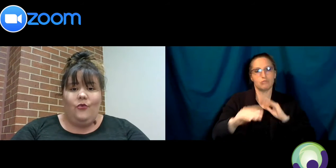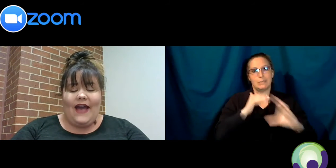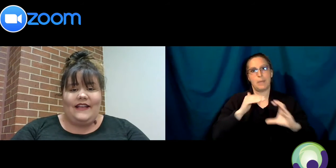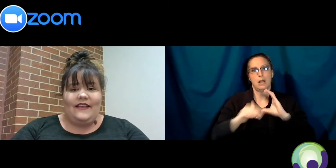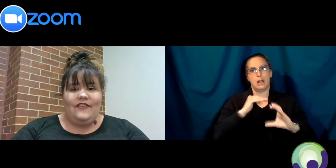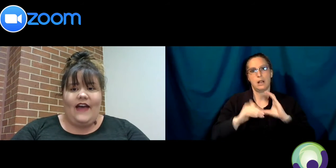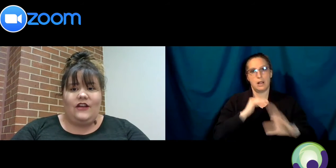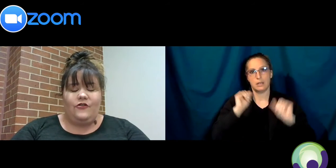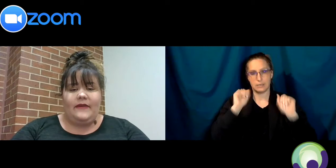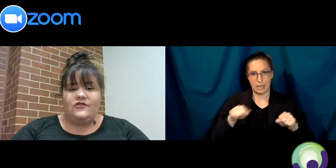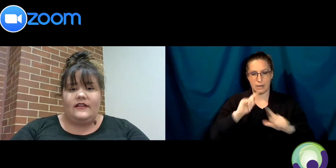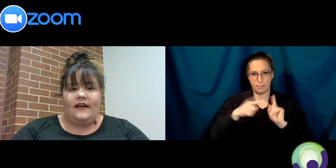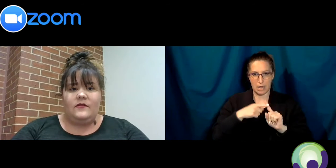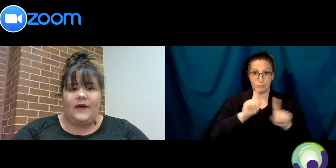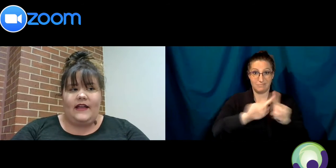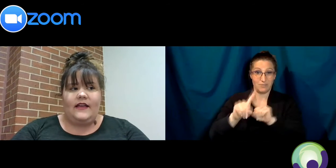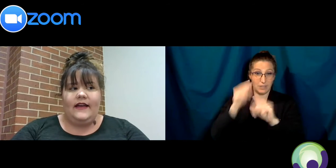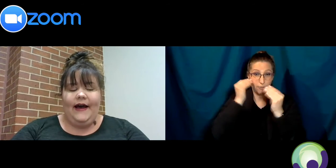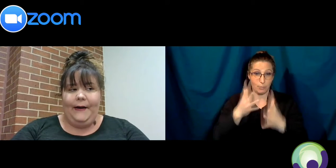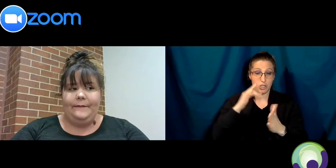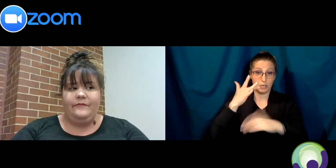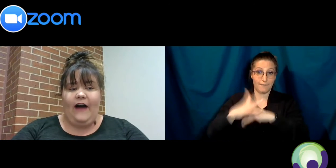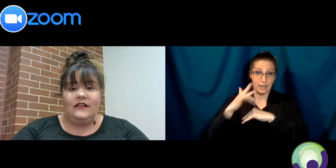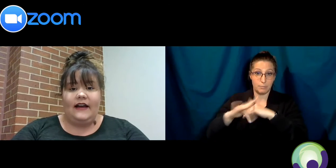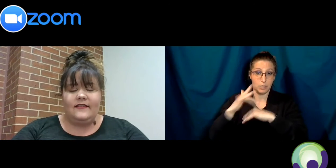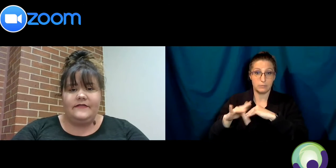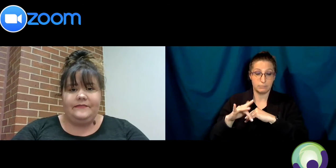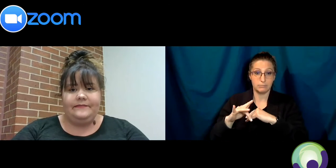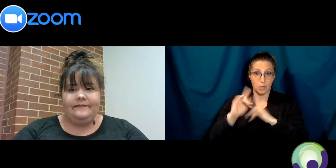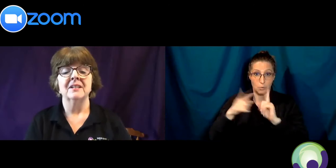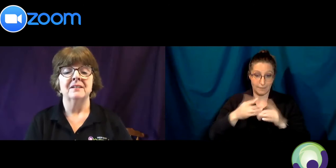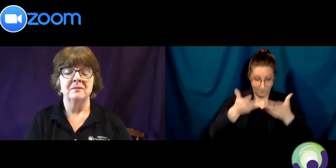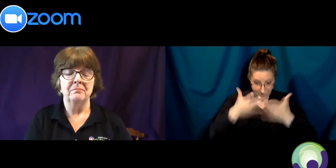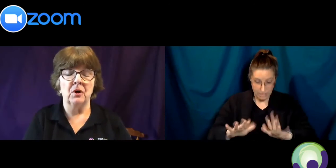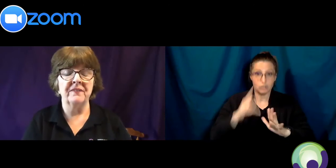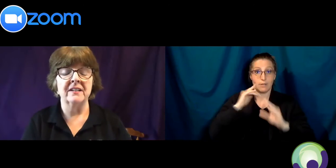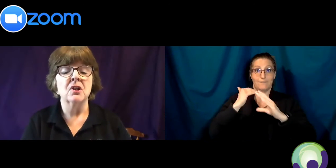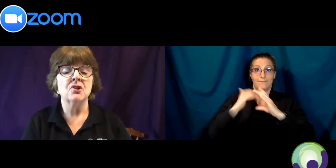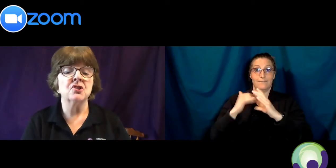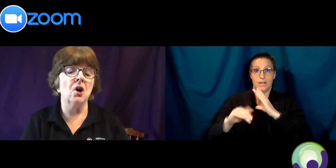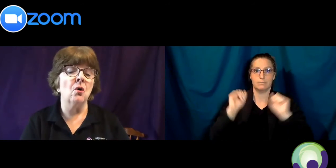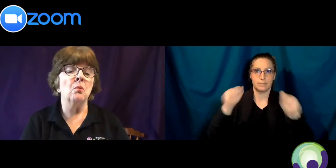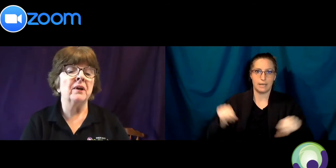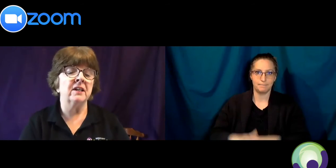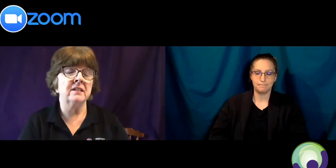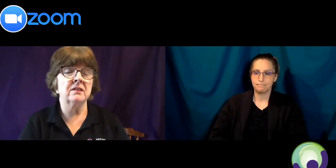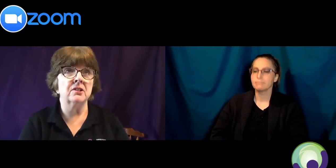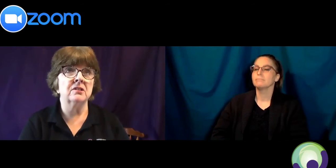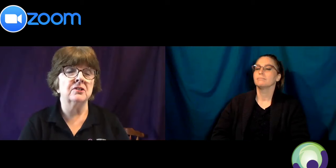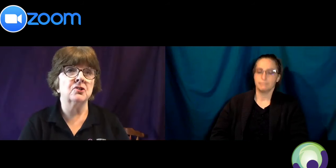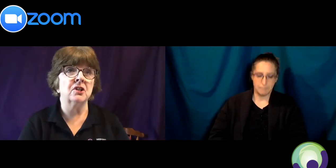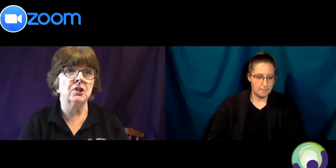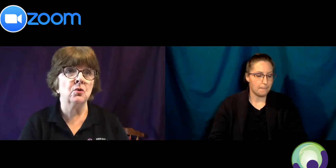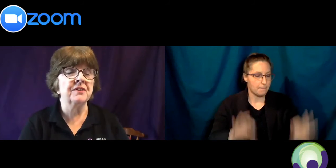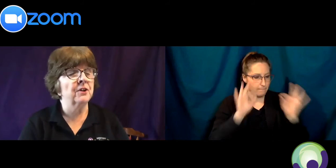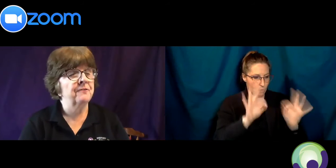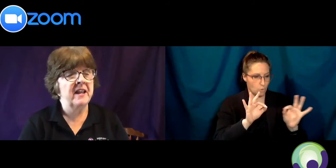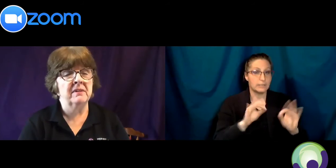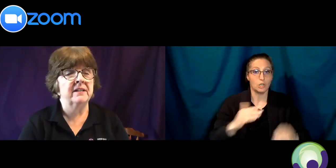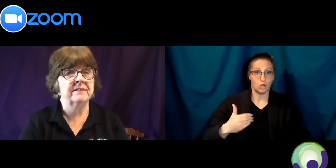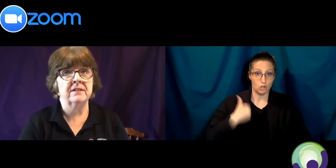when that information has been finalized. >>Maryann: Perfect. So the youth and their families, their